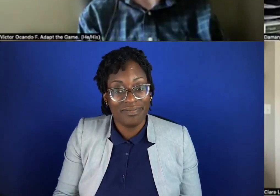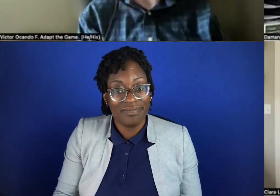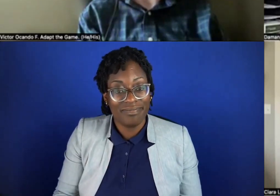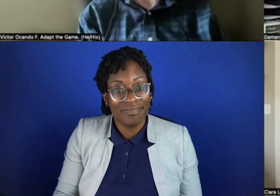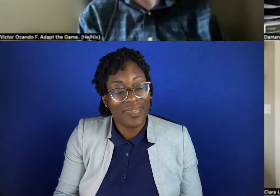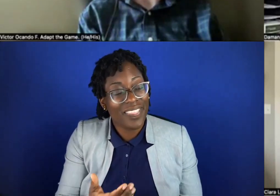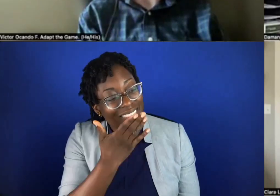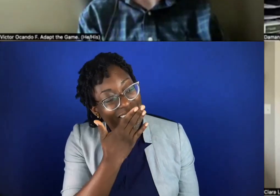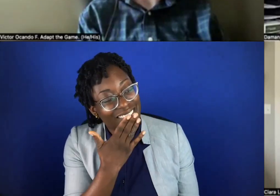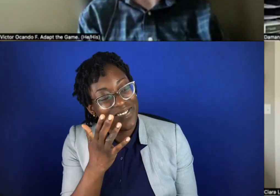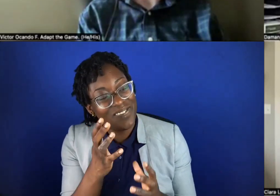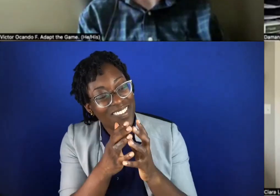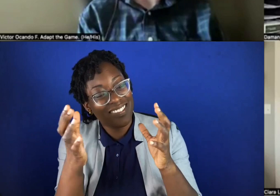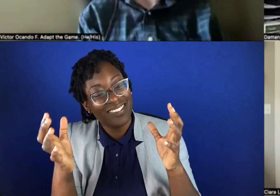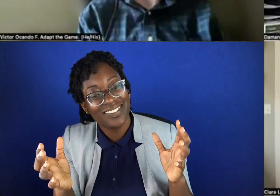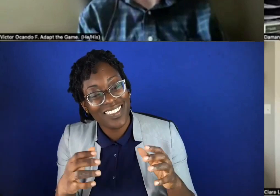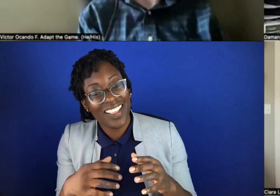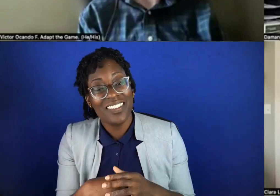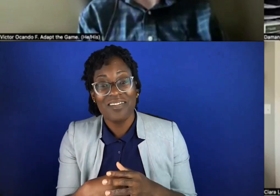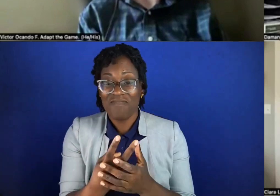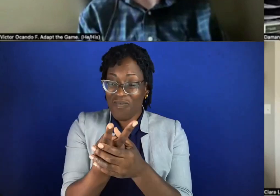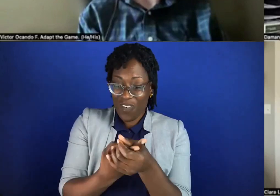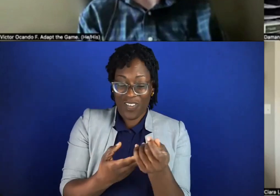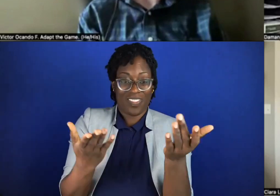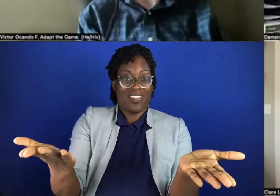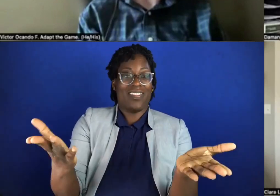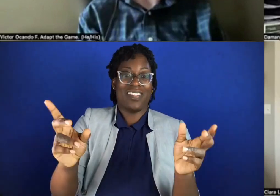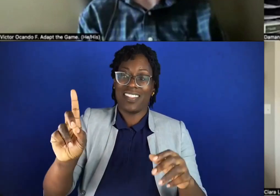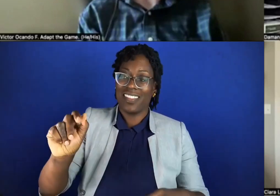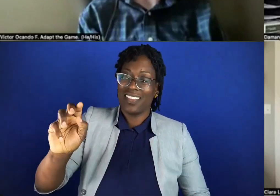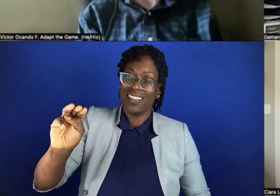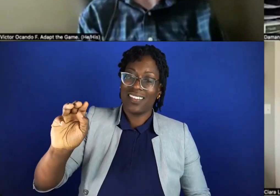Thank you so much. Daman and Victor, thank you so much for your